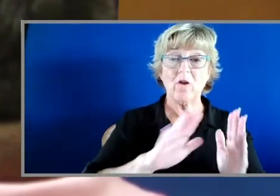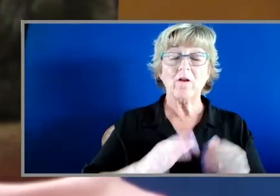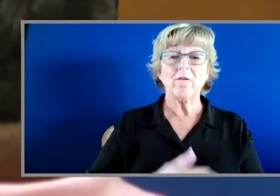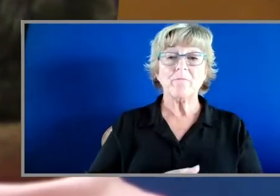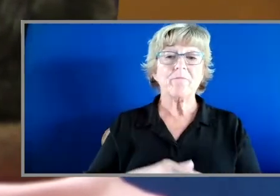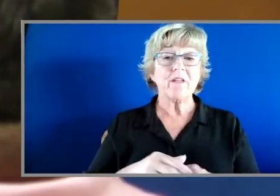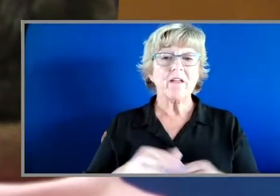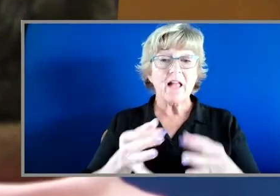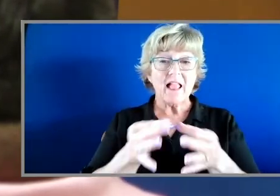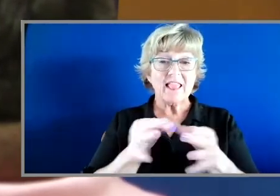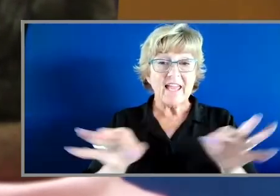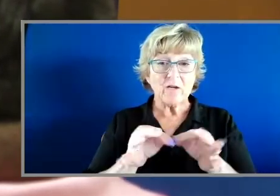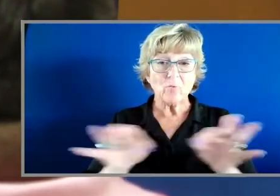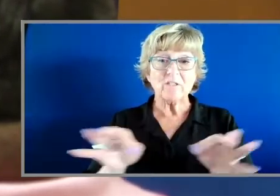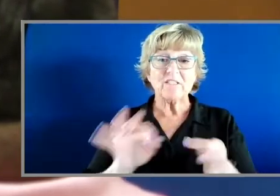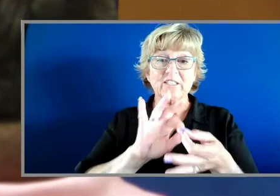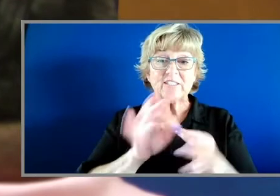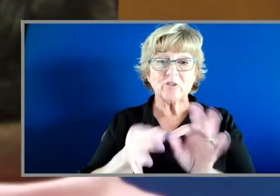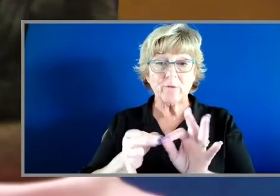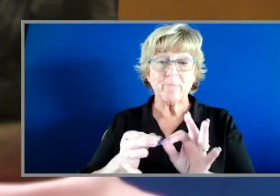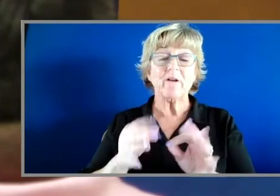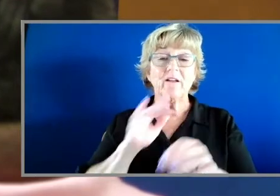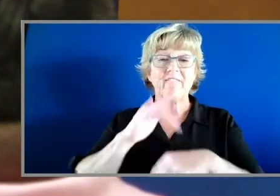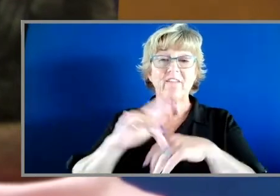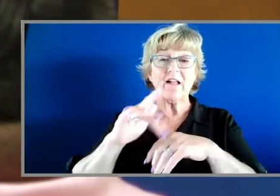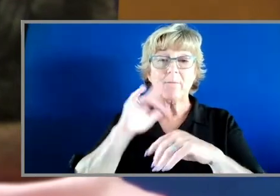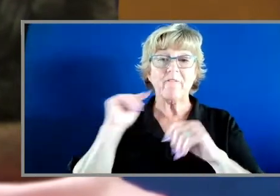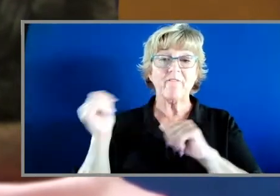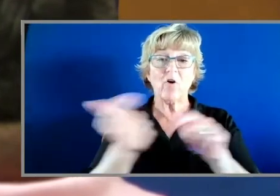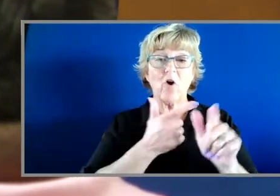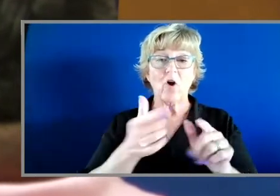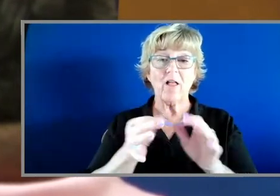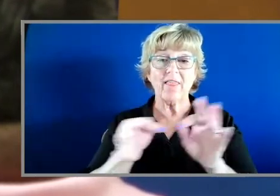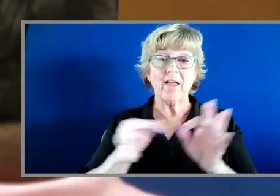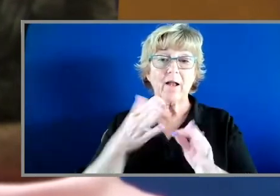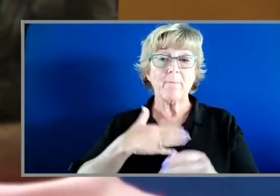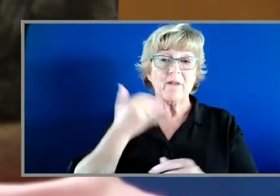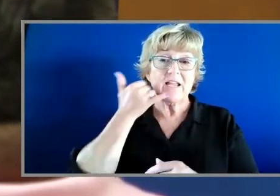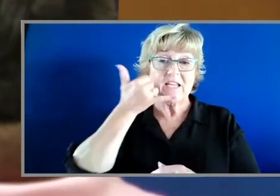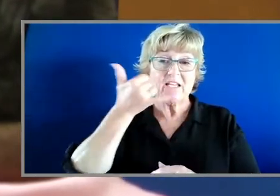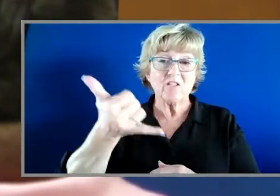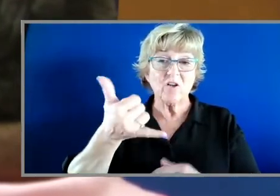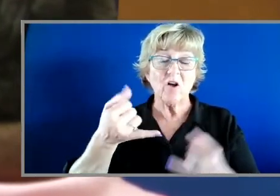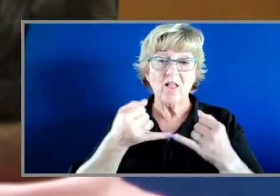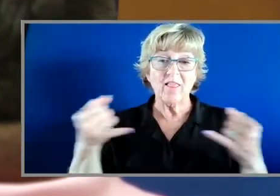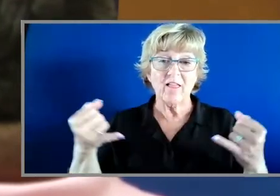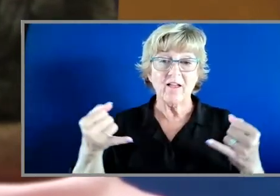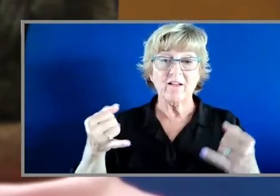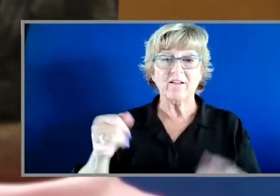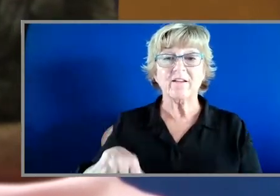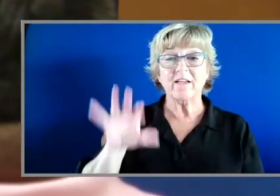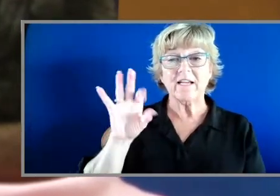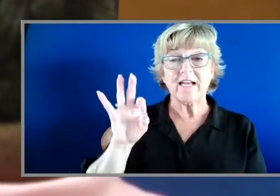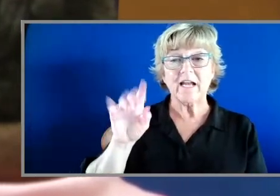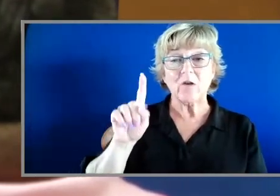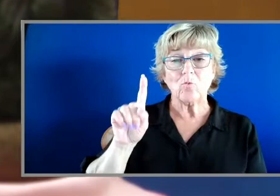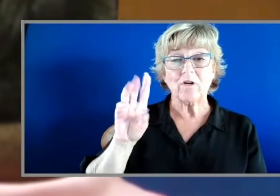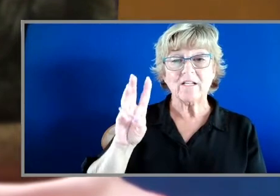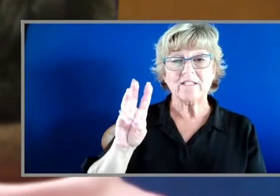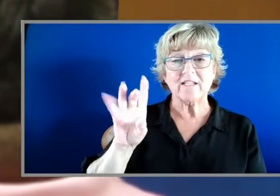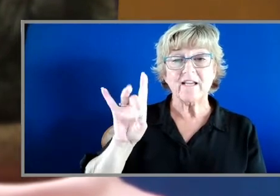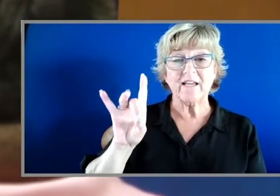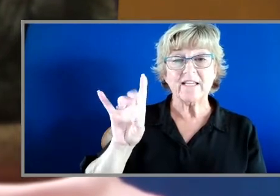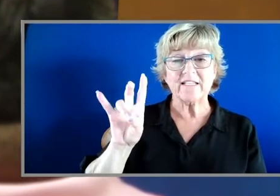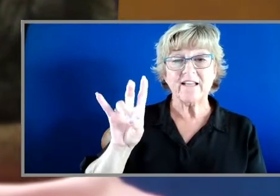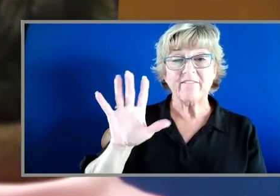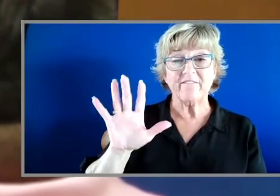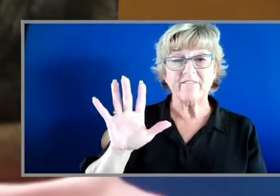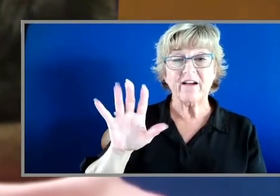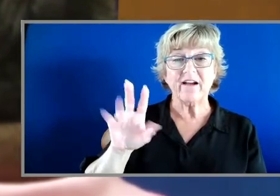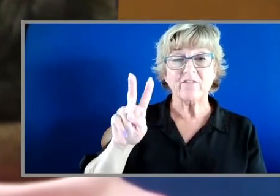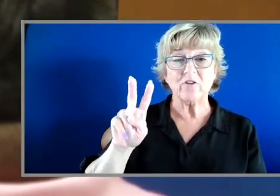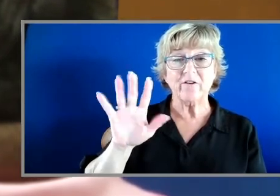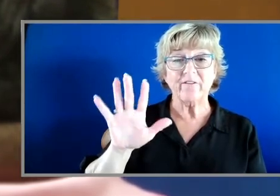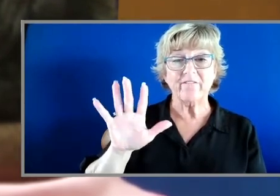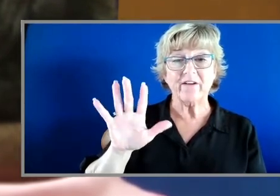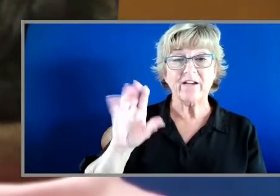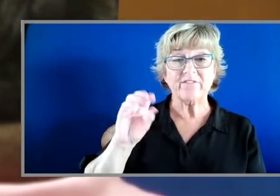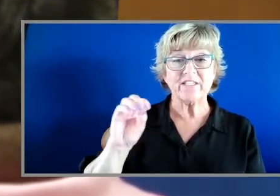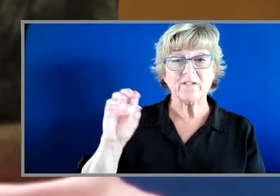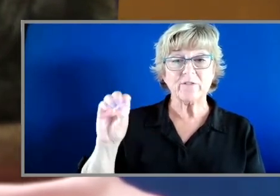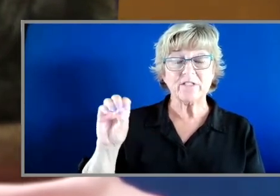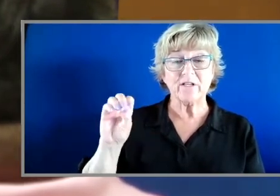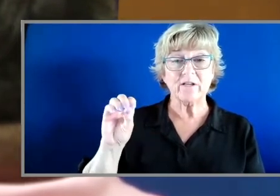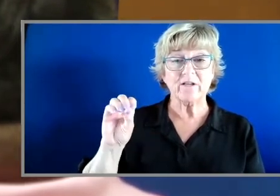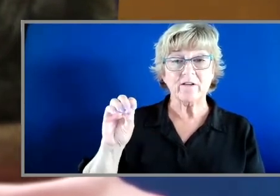Studio: language interpretation services are available for all languages, please call the public comment phone line at